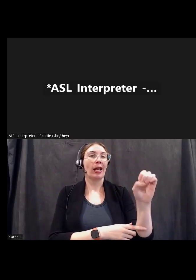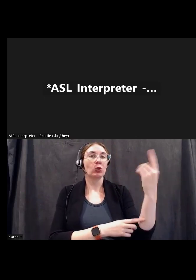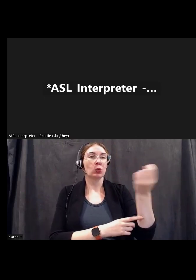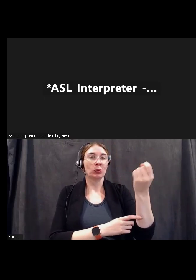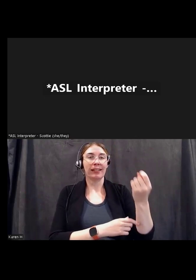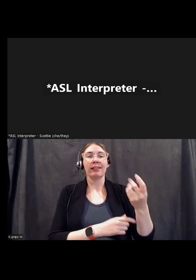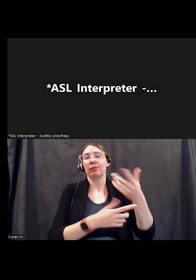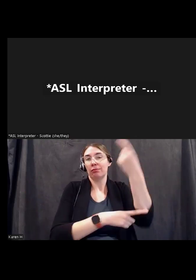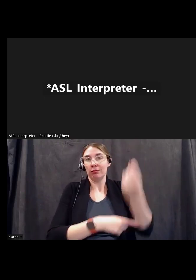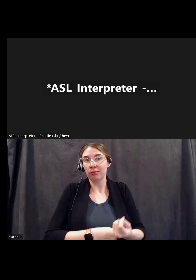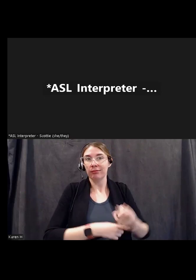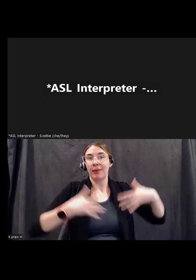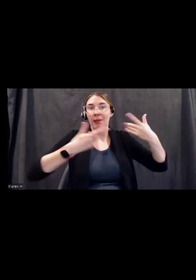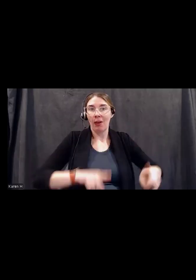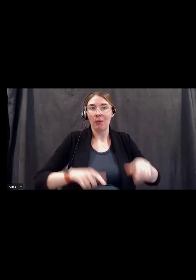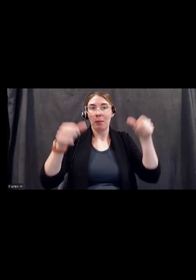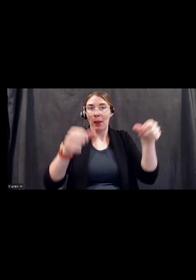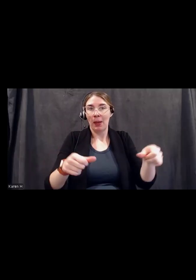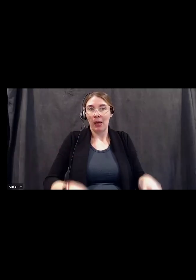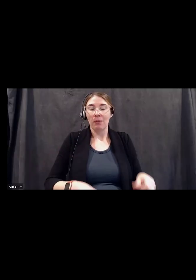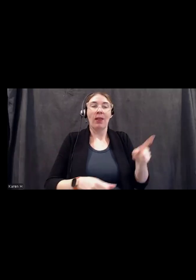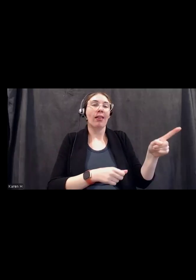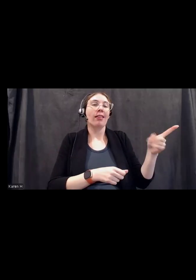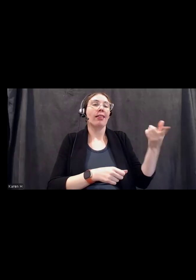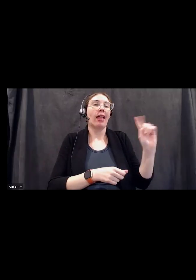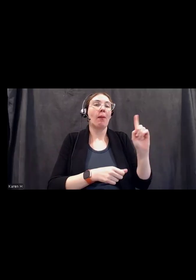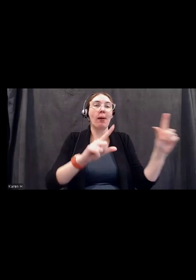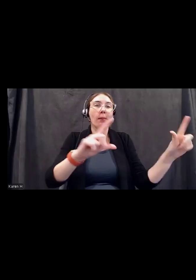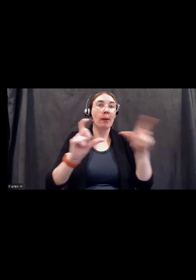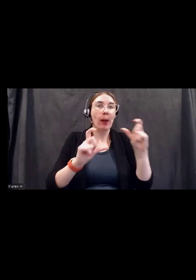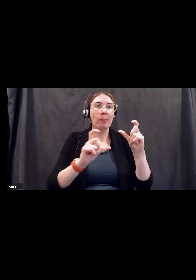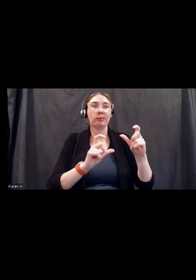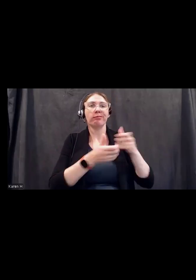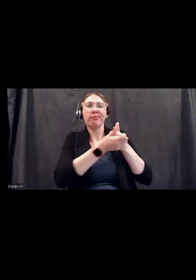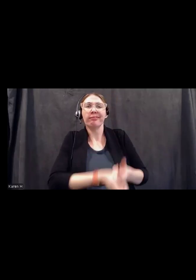so they incorporate seasonally what's going on with what's around us with assistive technology